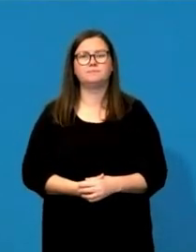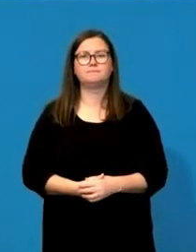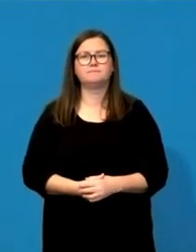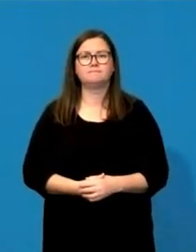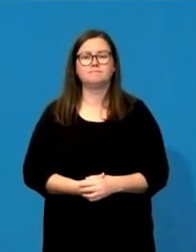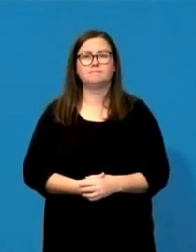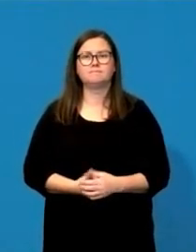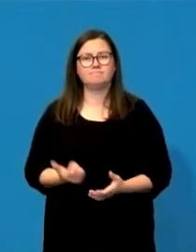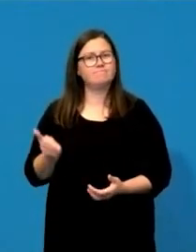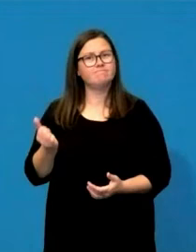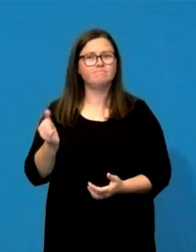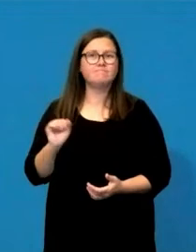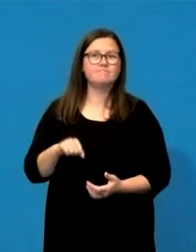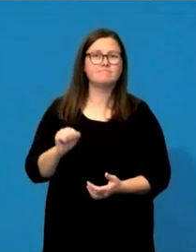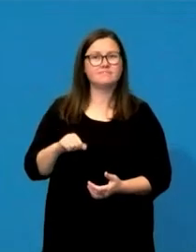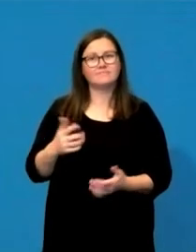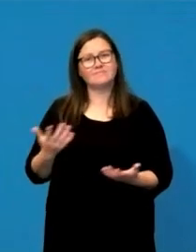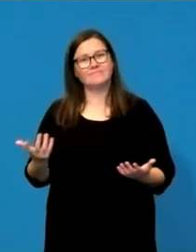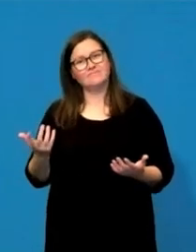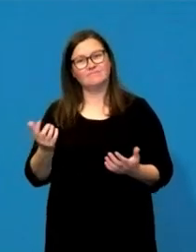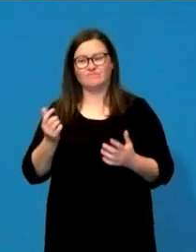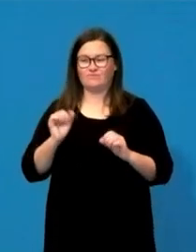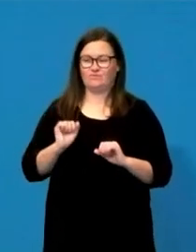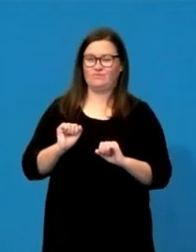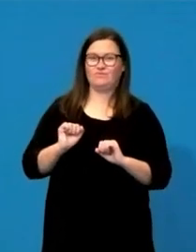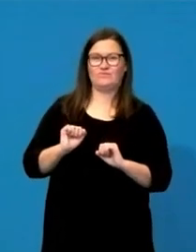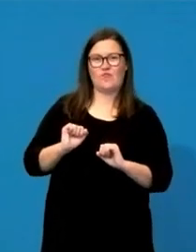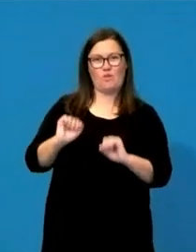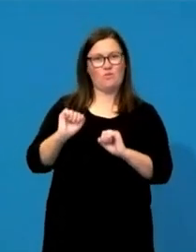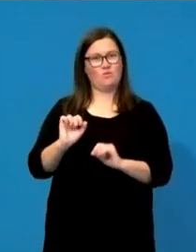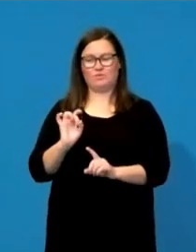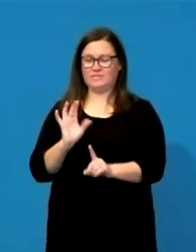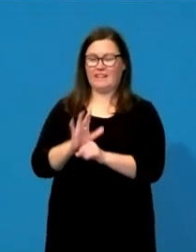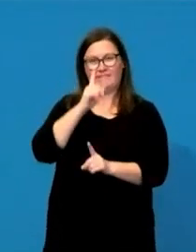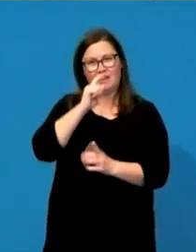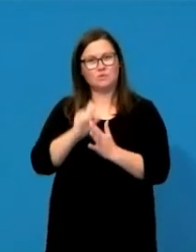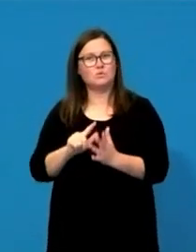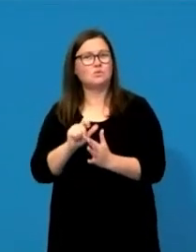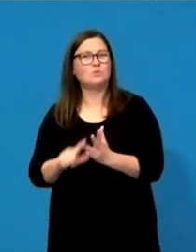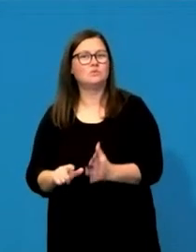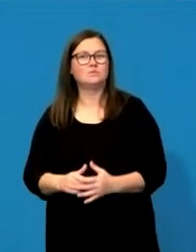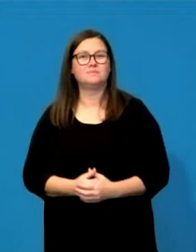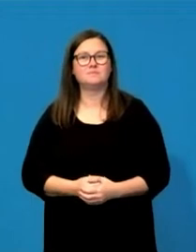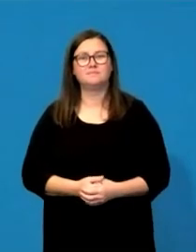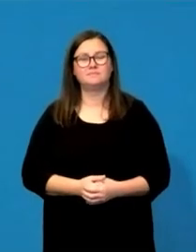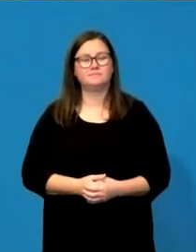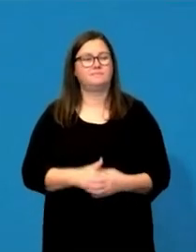So, yeah, he's - he's his own little - little person. Thank you for sharing that.